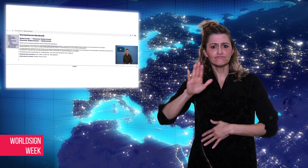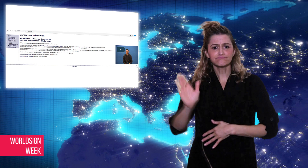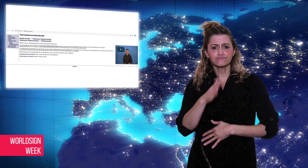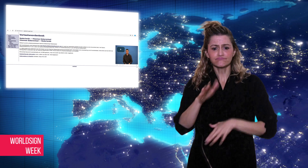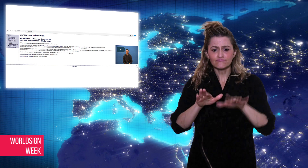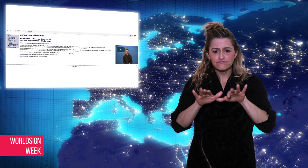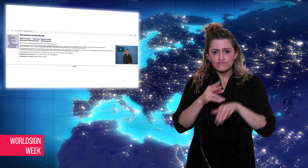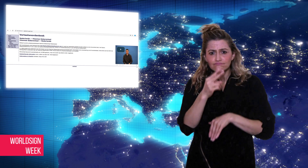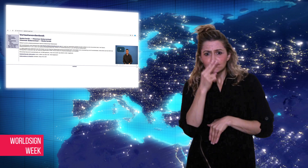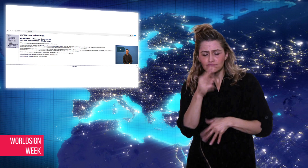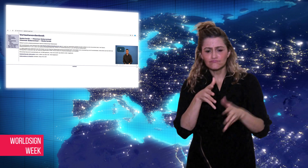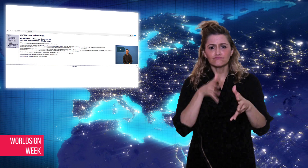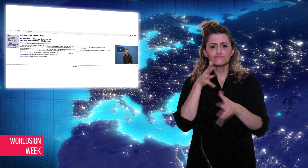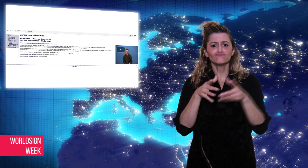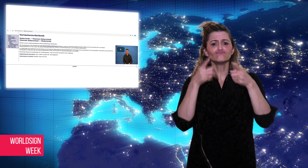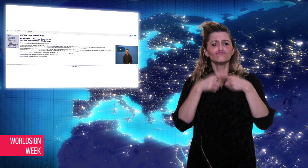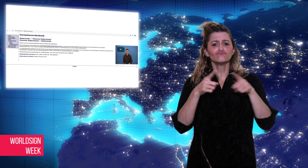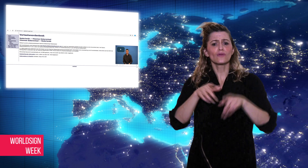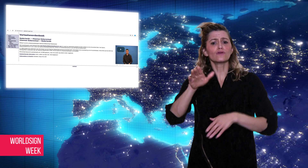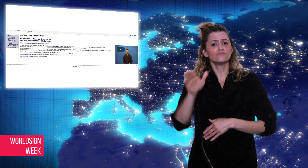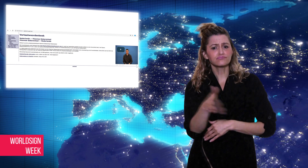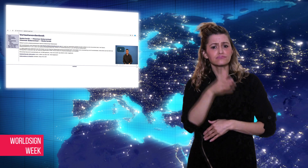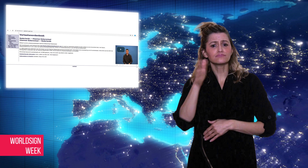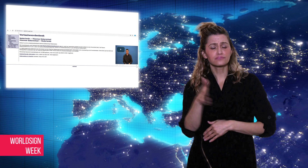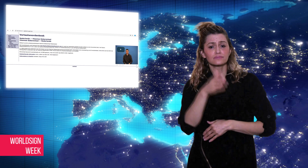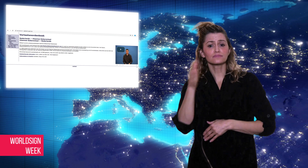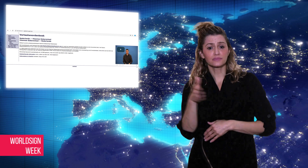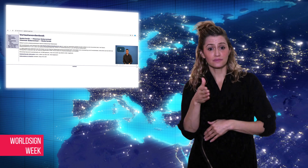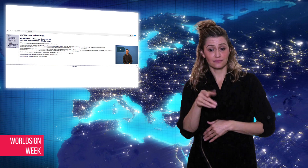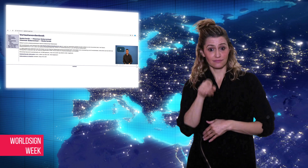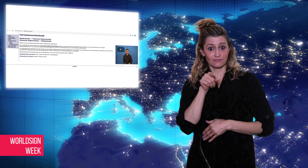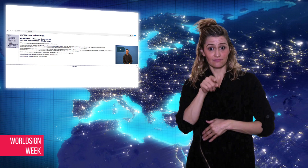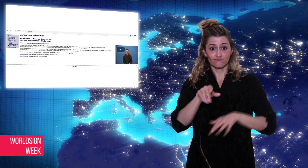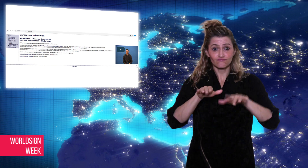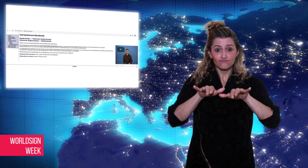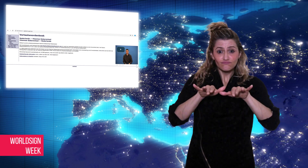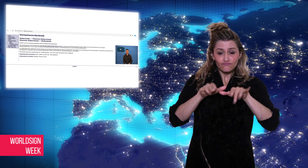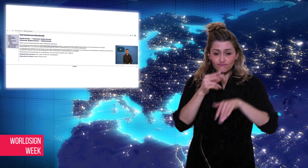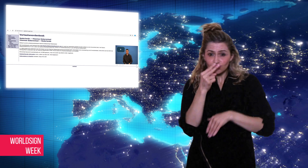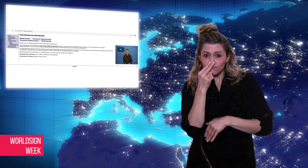signs for the word “Jewish.” : one sign